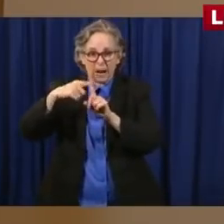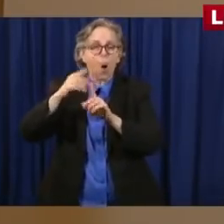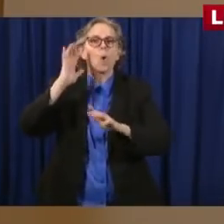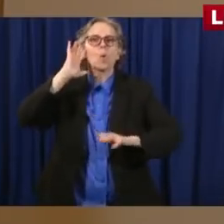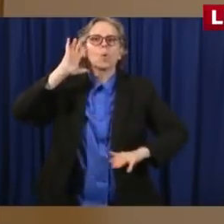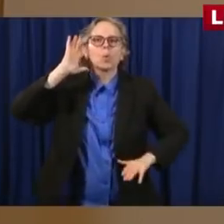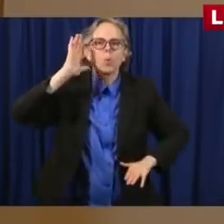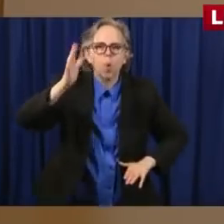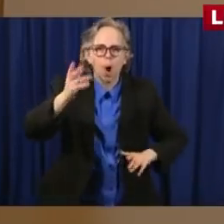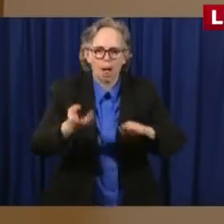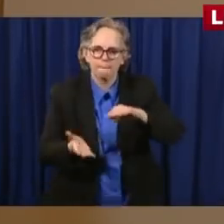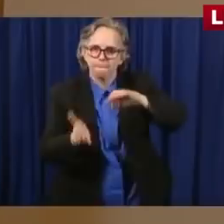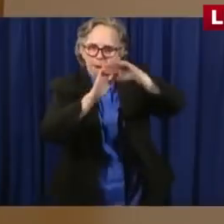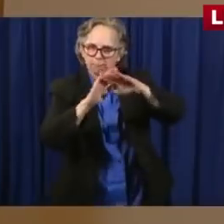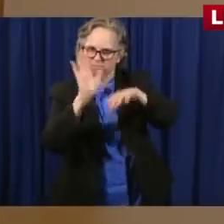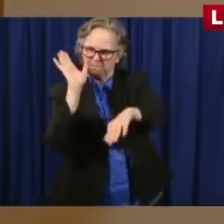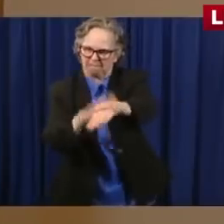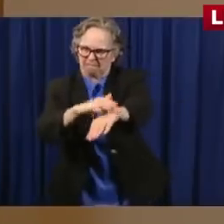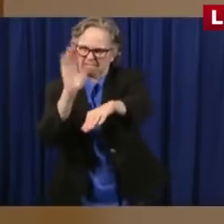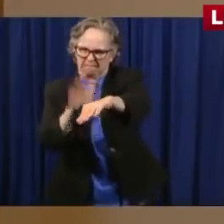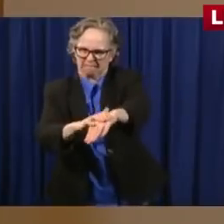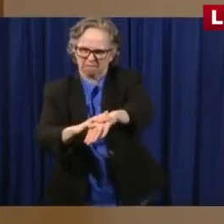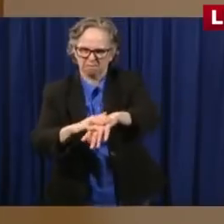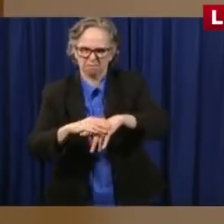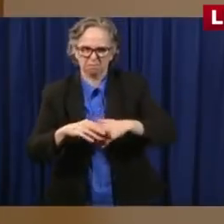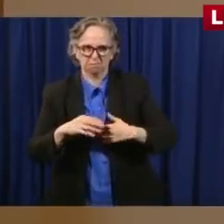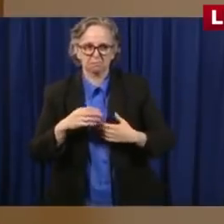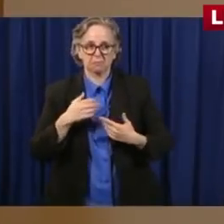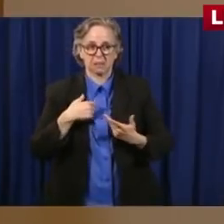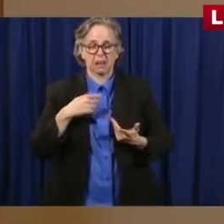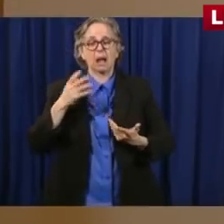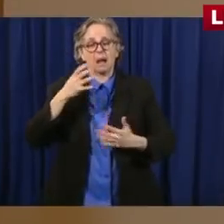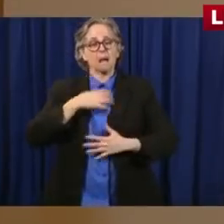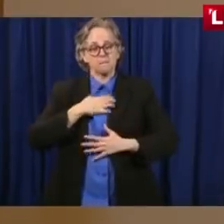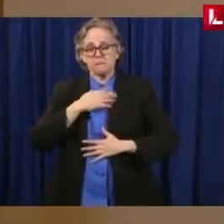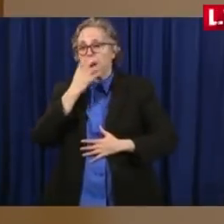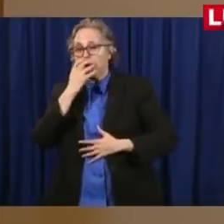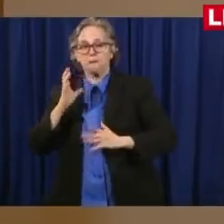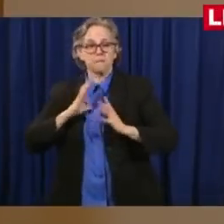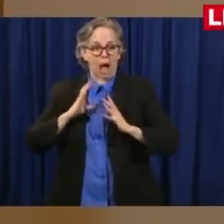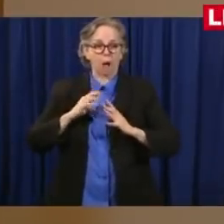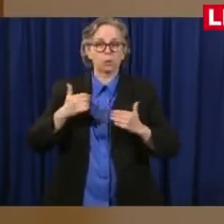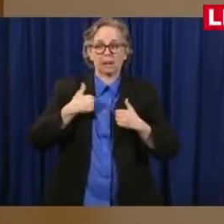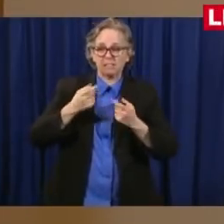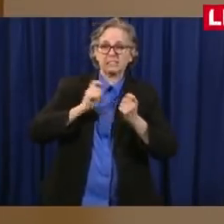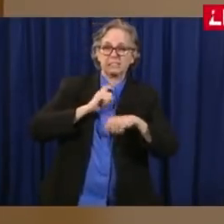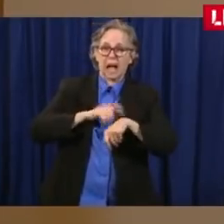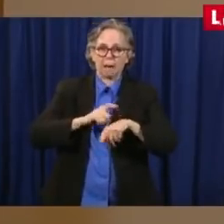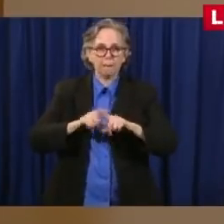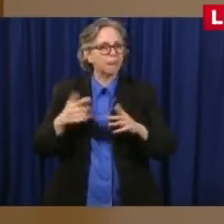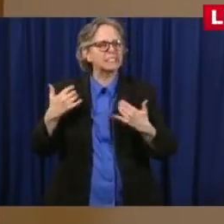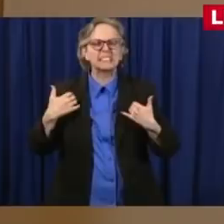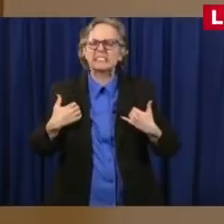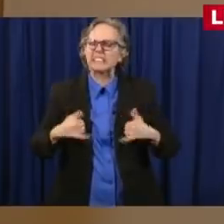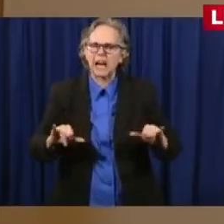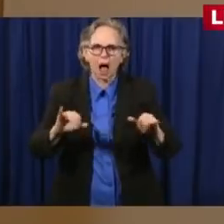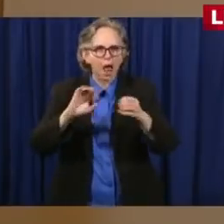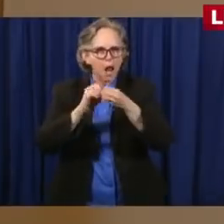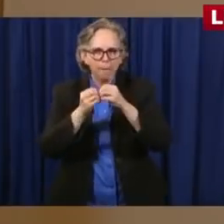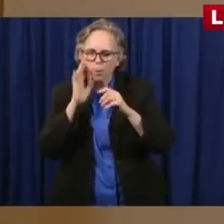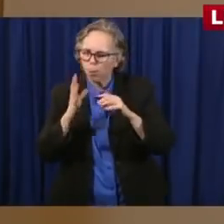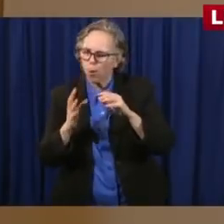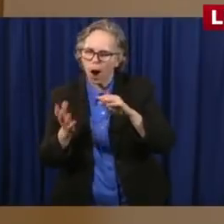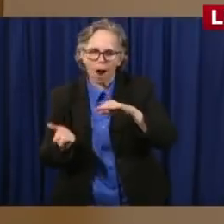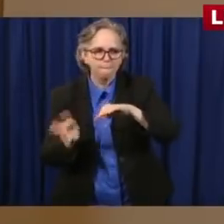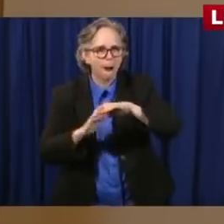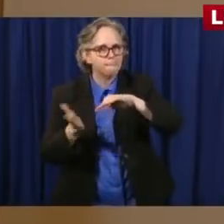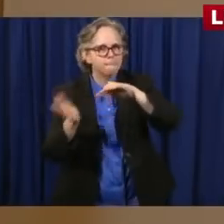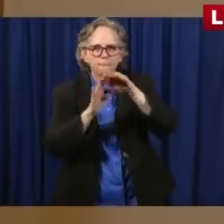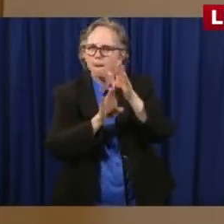DEATHS ARE GOING TO INCREASE AND CASES ARE GOING TO INCREASE, EVEN WHEN WE TELL YOU WE HAVE VENTILATORS.